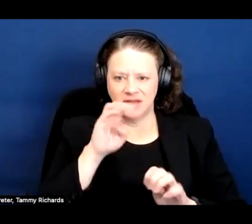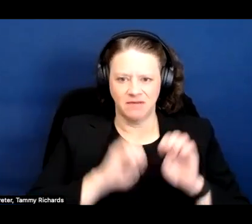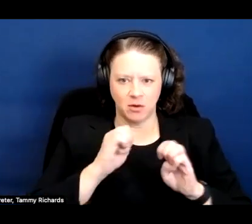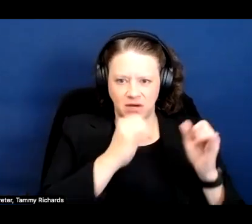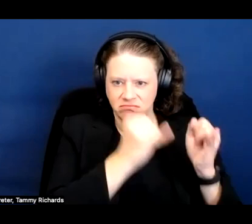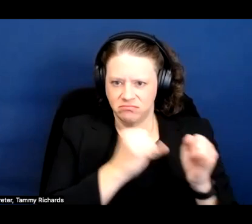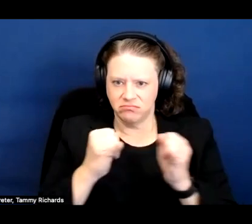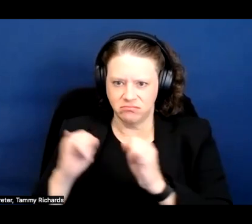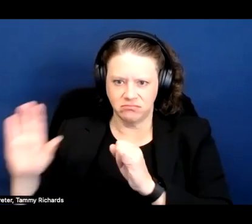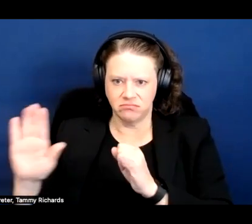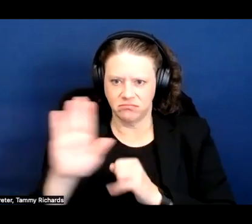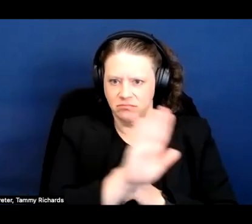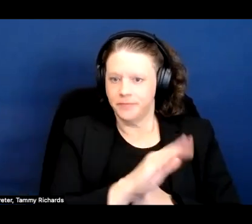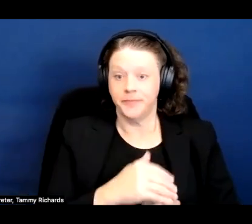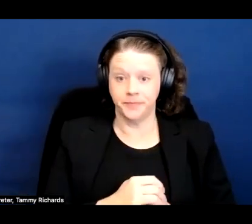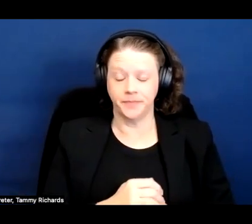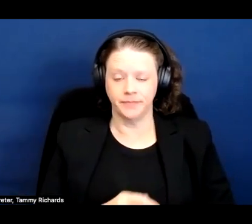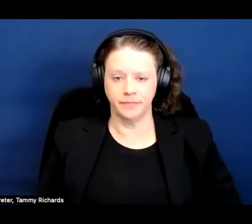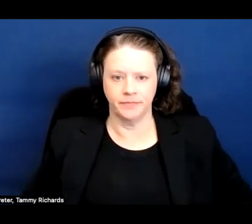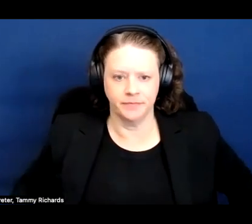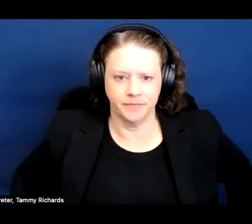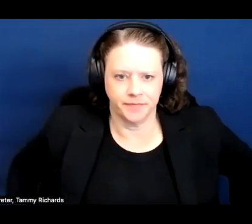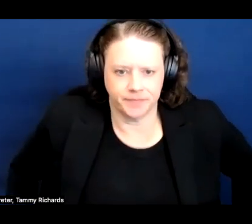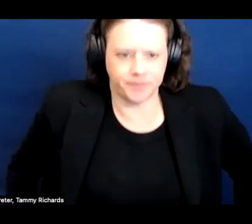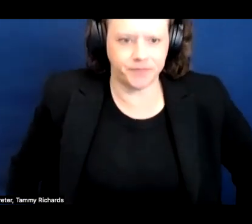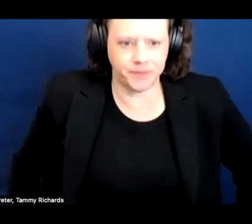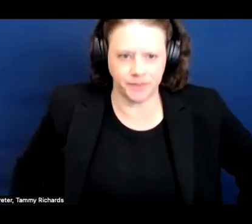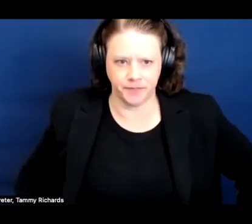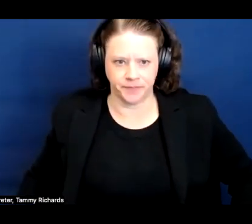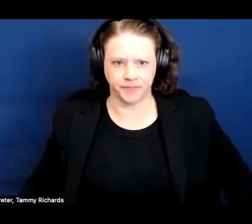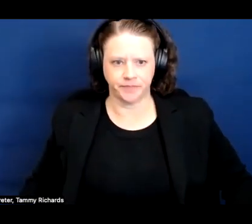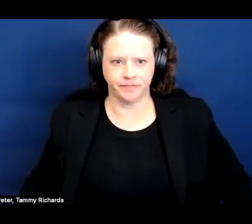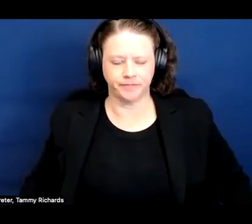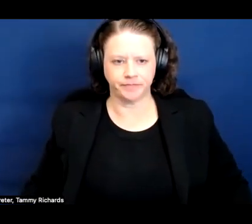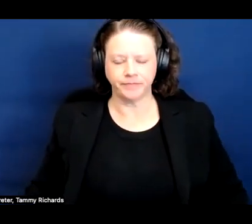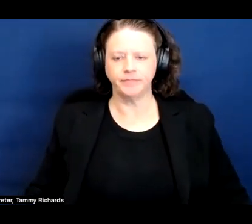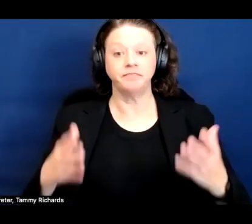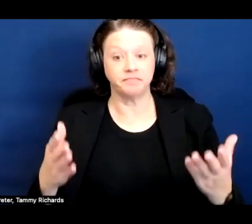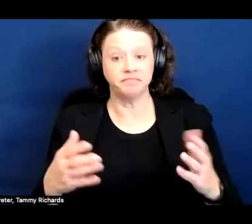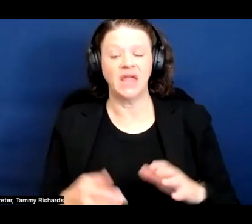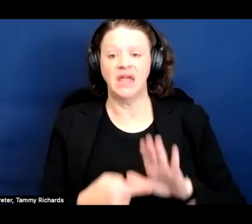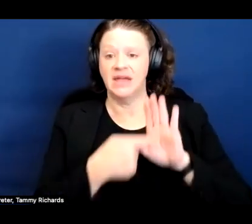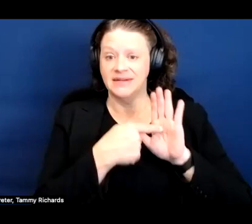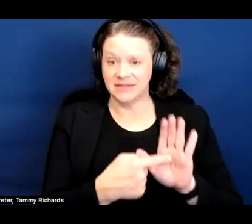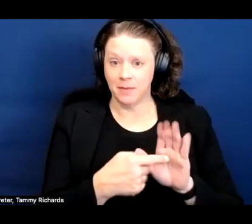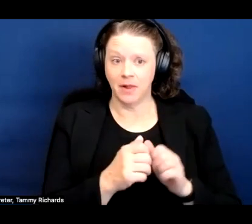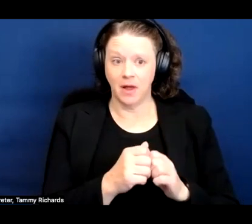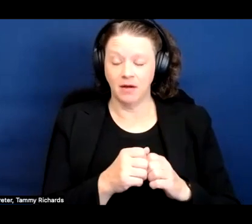is not specifically trained to be a service dog and is not entitled to the rights and privileges accorded to law to service dogs.